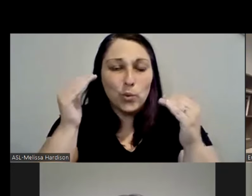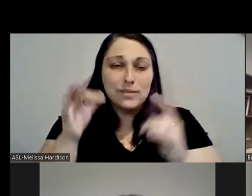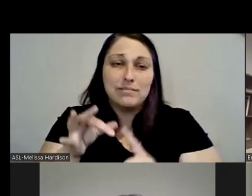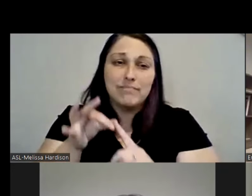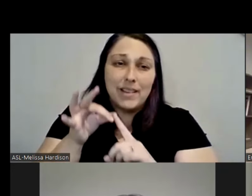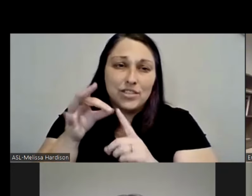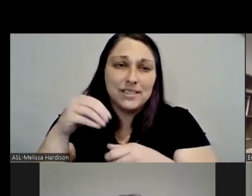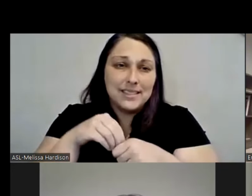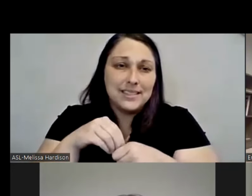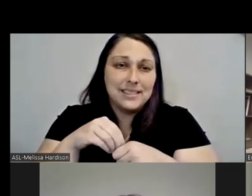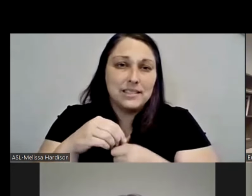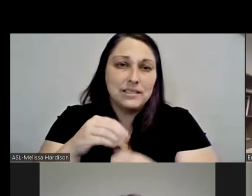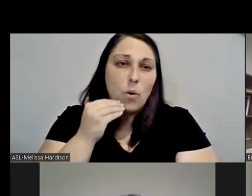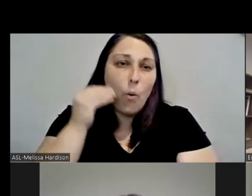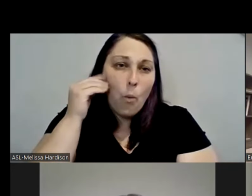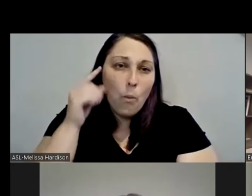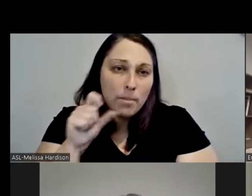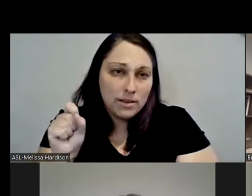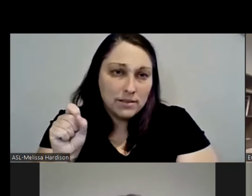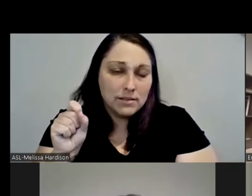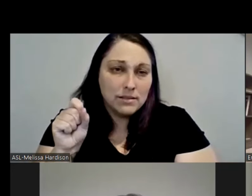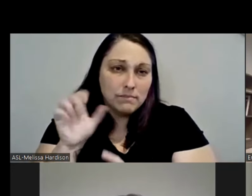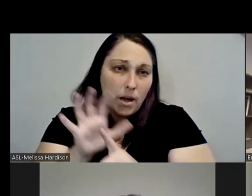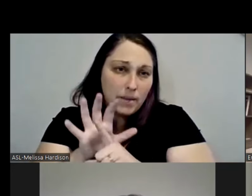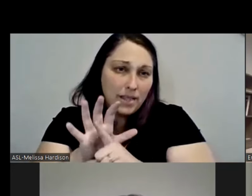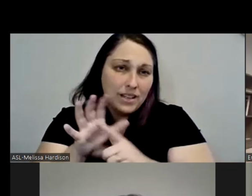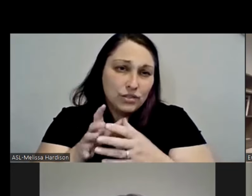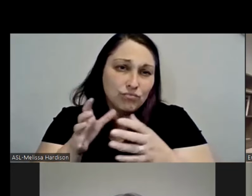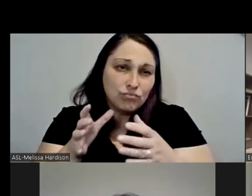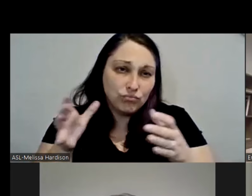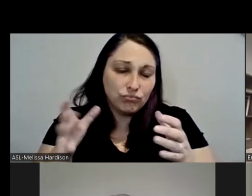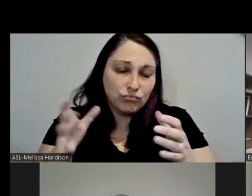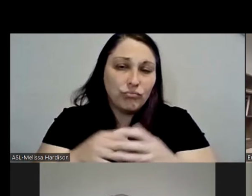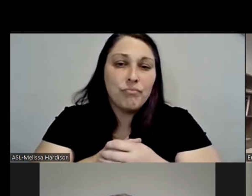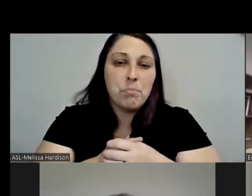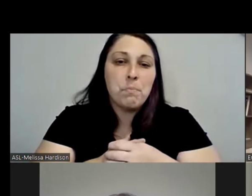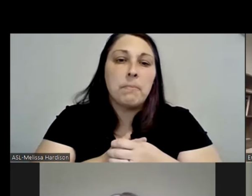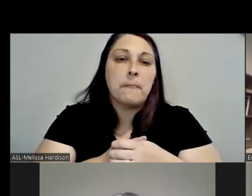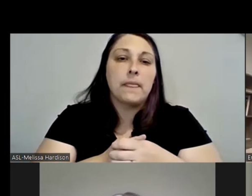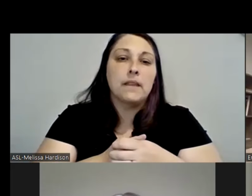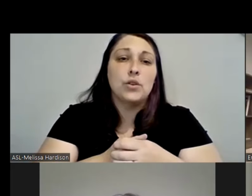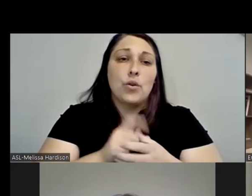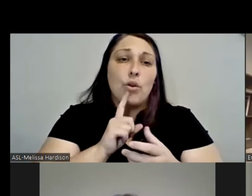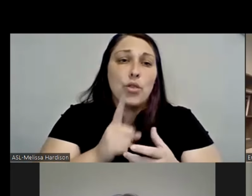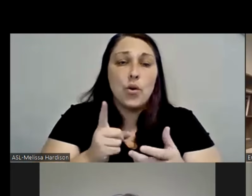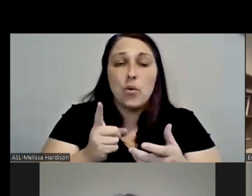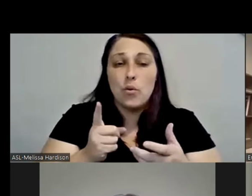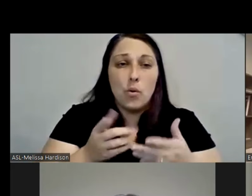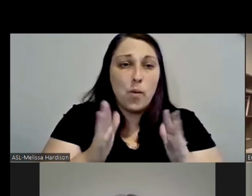that people often have on higher shelves to lower shelves where they can reach them.